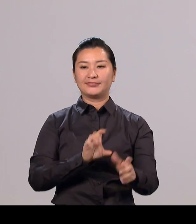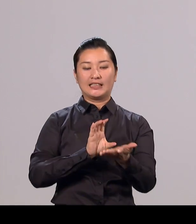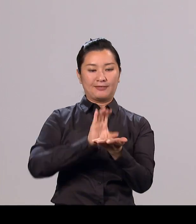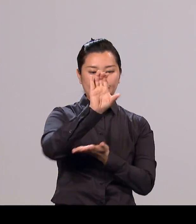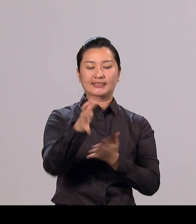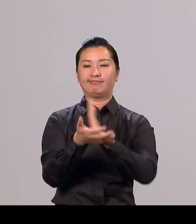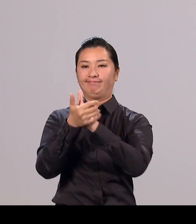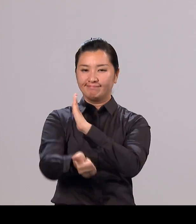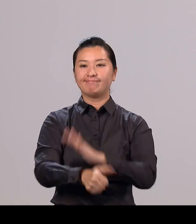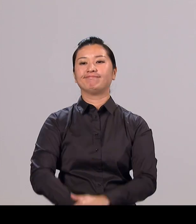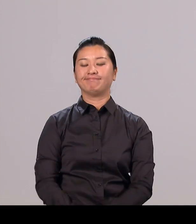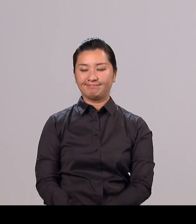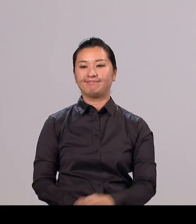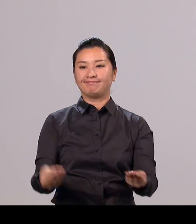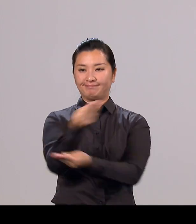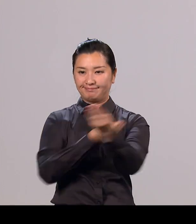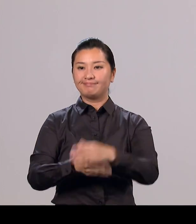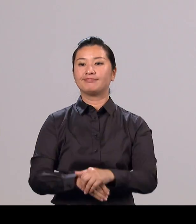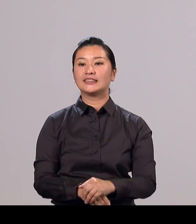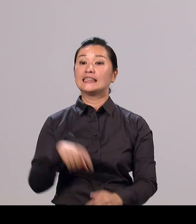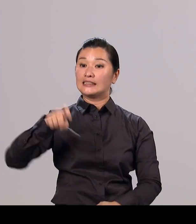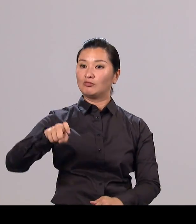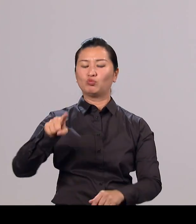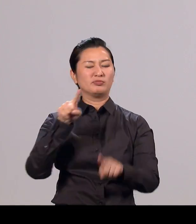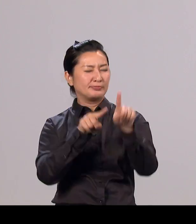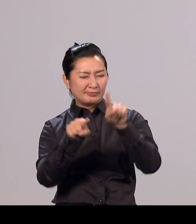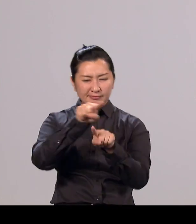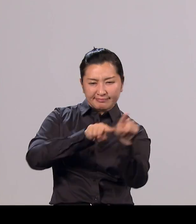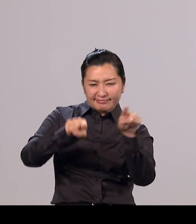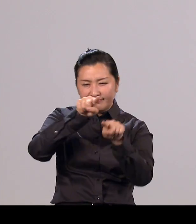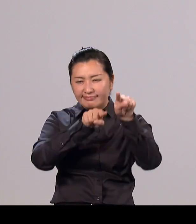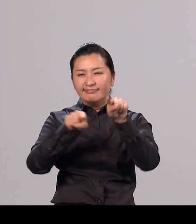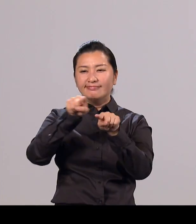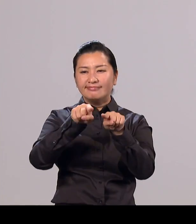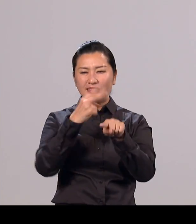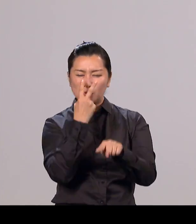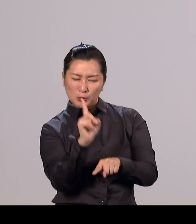At the same time we also need an overall strategy to find out, to be able to spot where the changes are coming from,